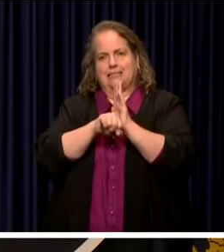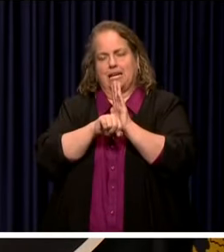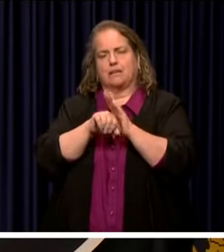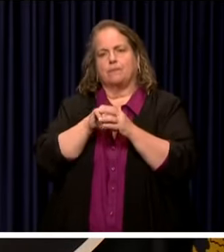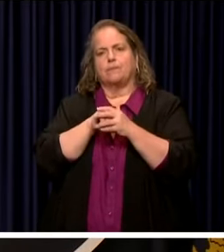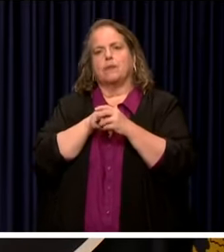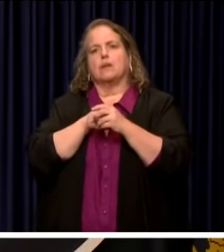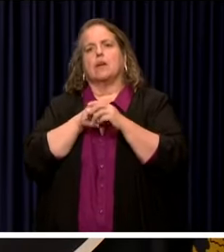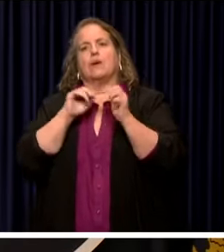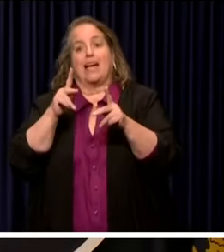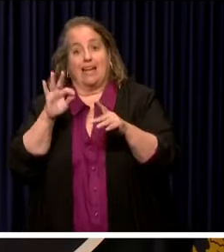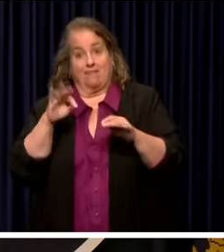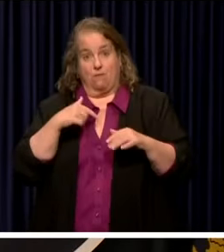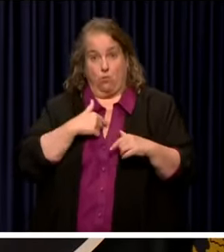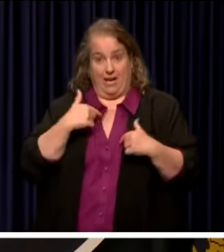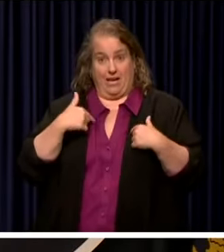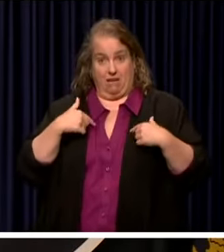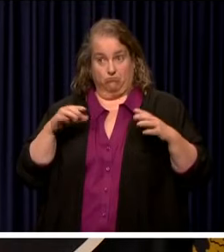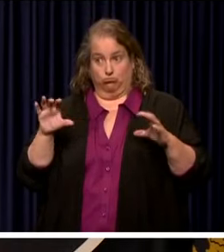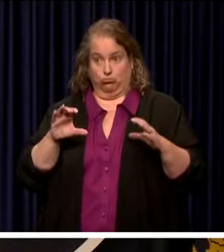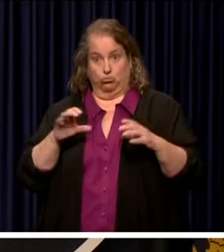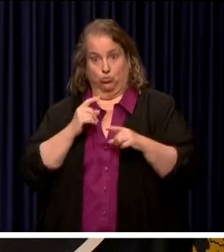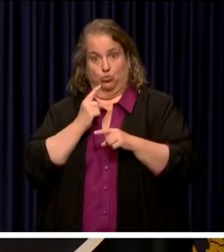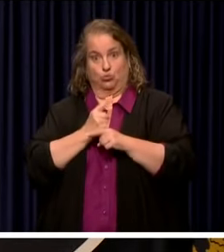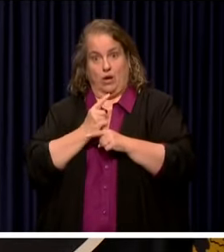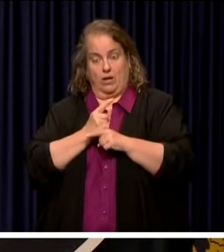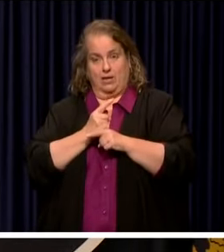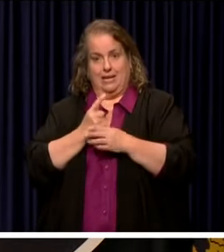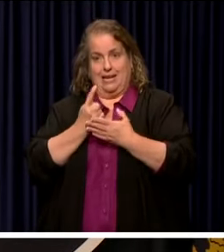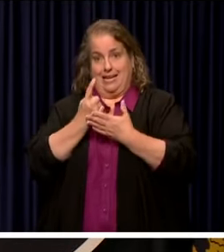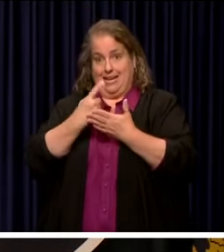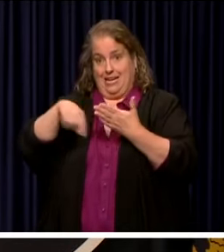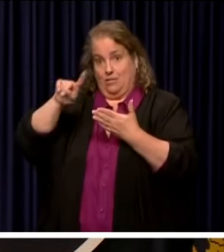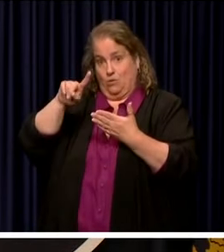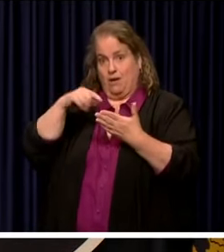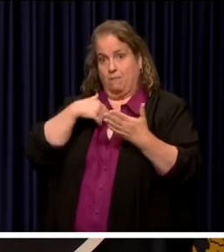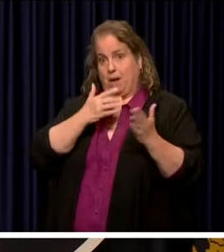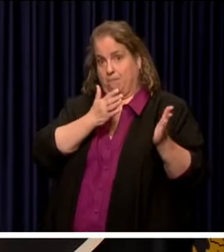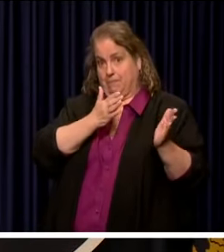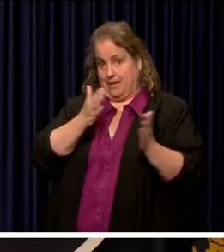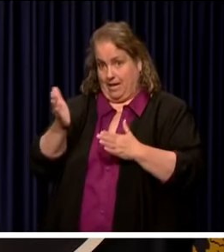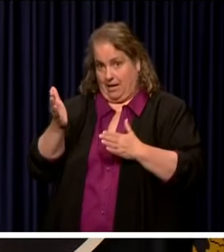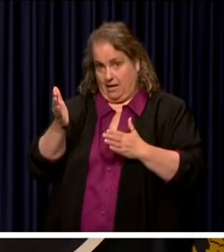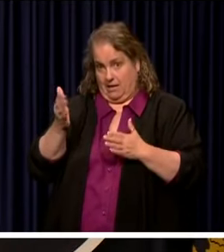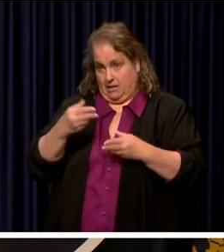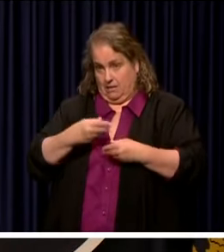THE JOURNEY, BUT OUR TESTING CAPACITY HAS INCREASED